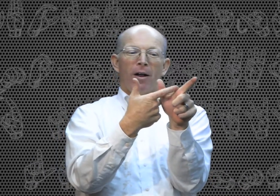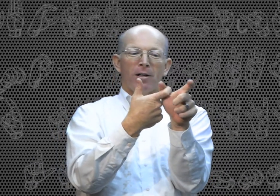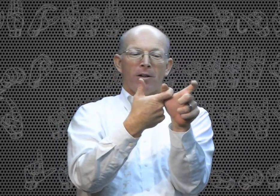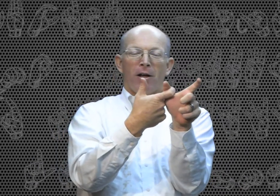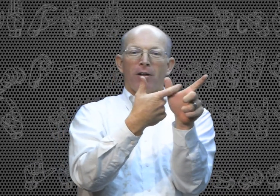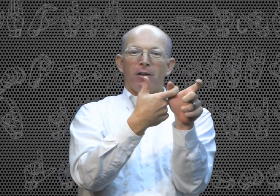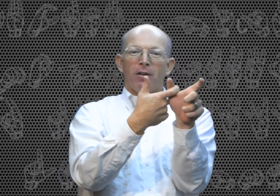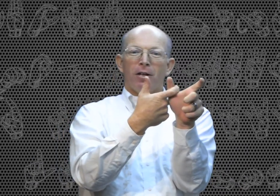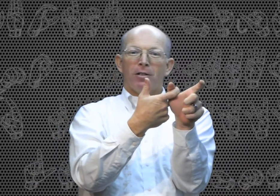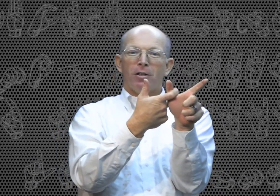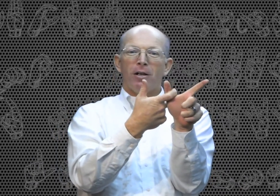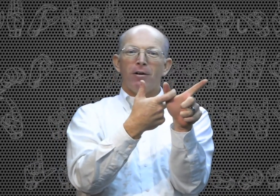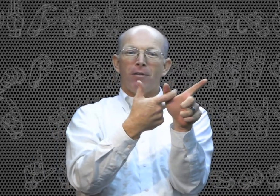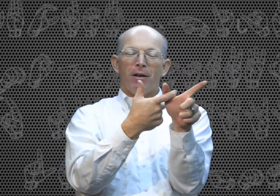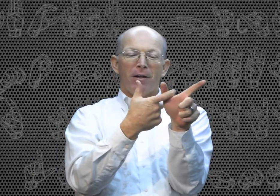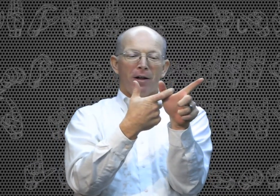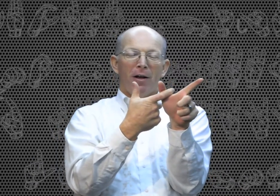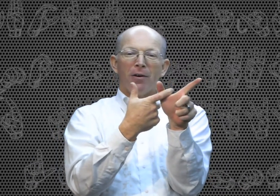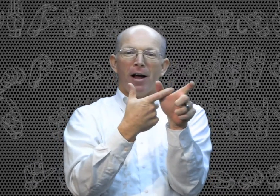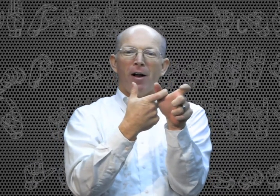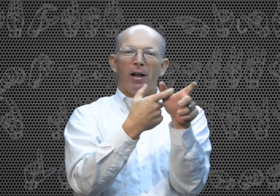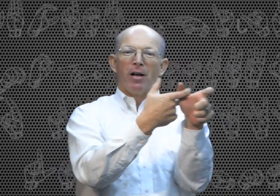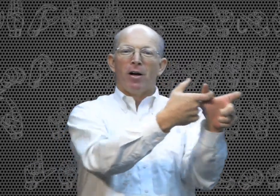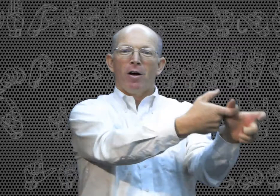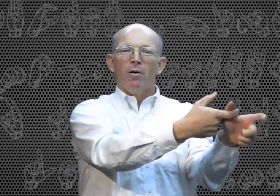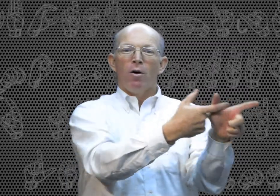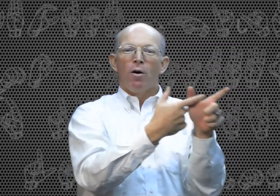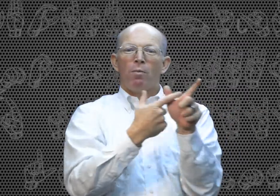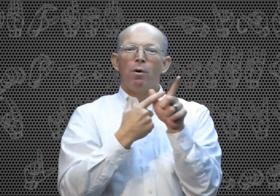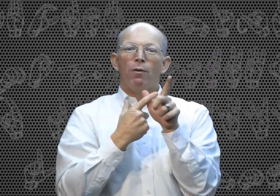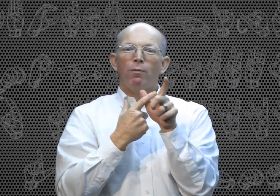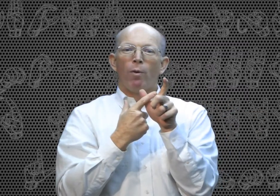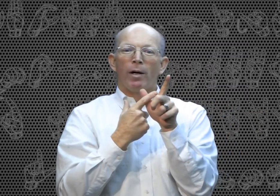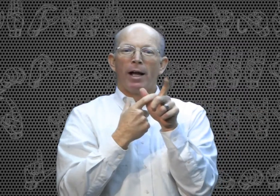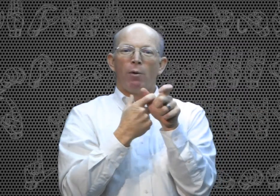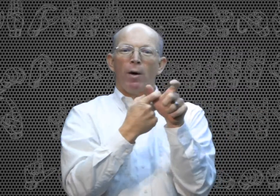onto the trigger of the other L. And you will move them forward.